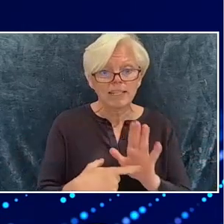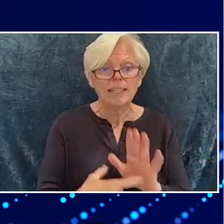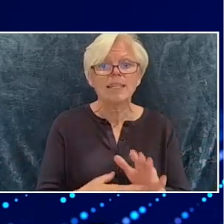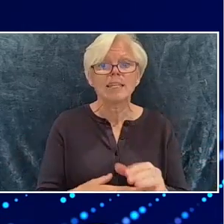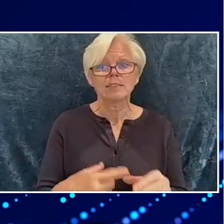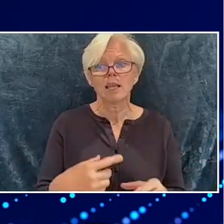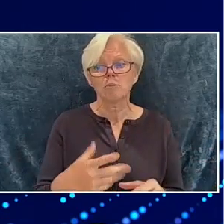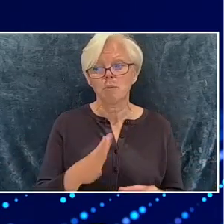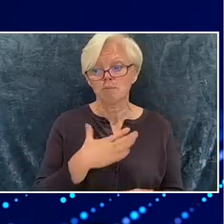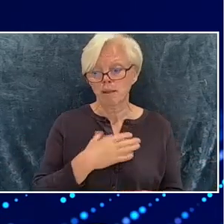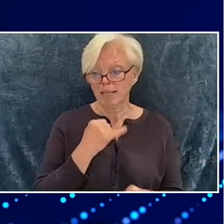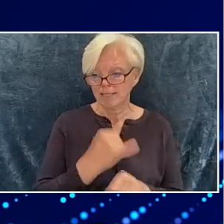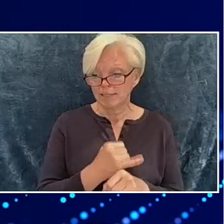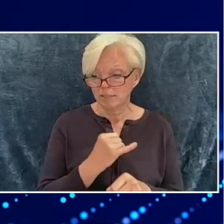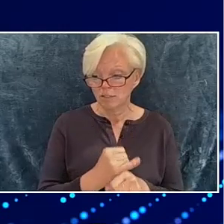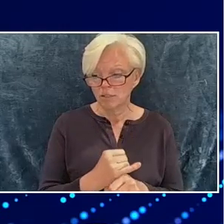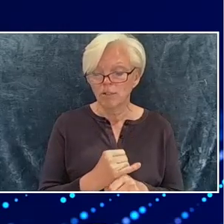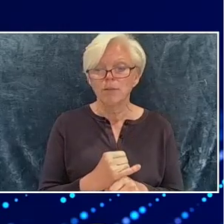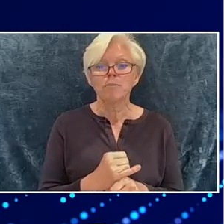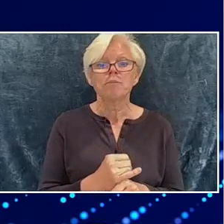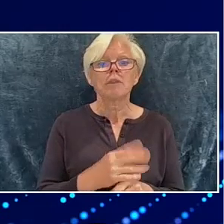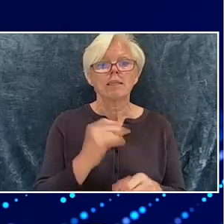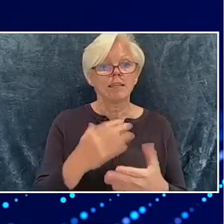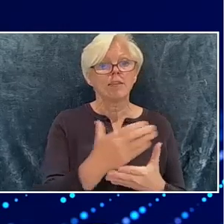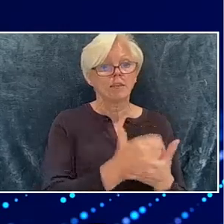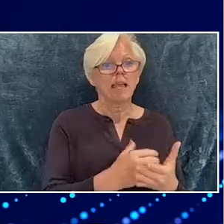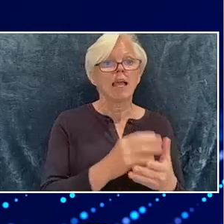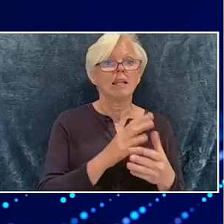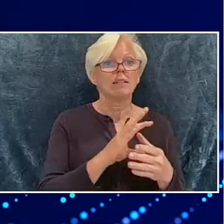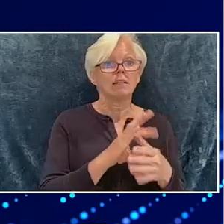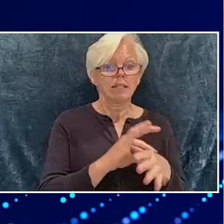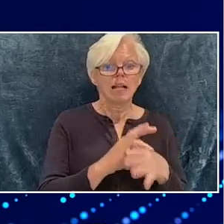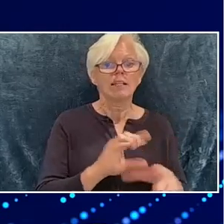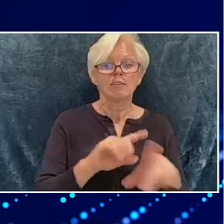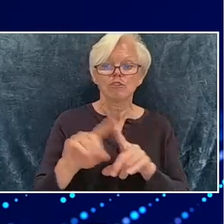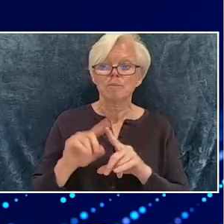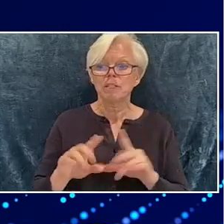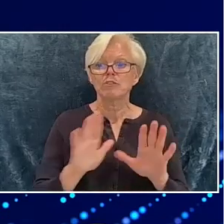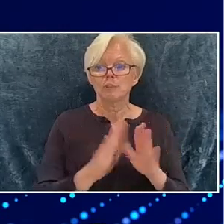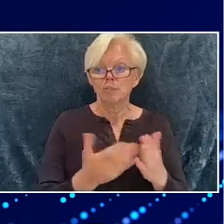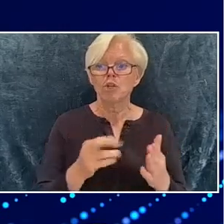institutions curating content from across several different books or publishers or